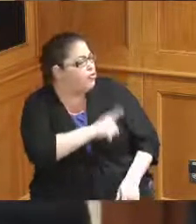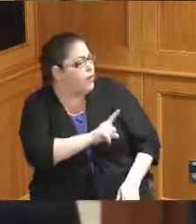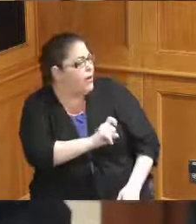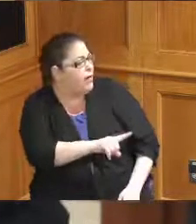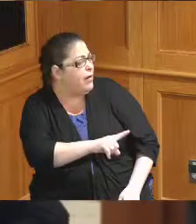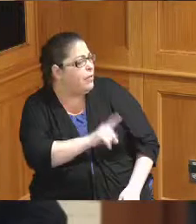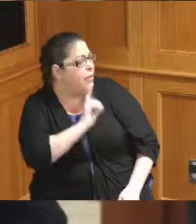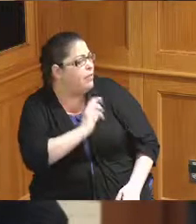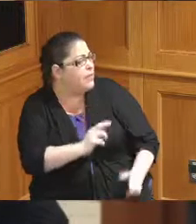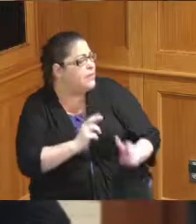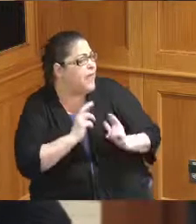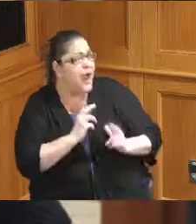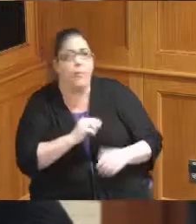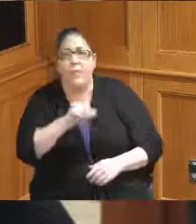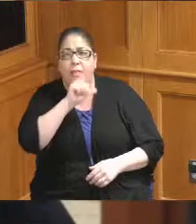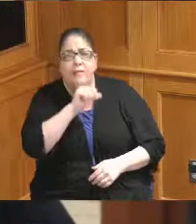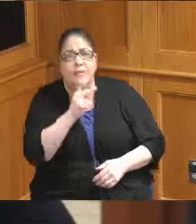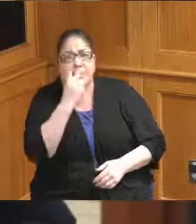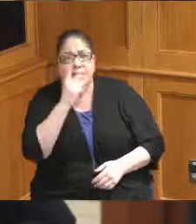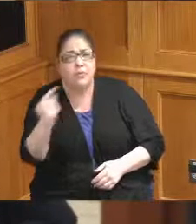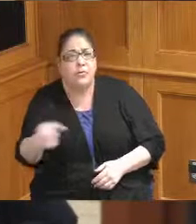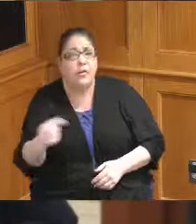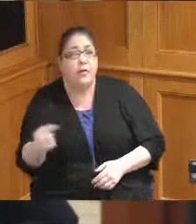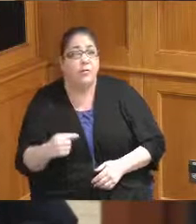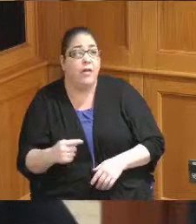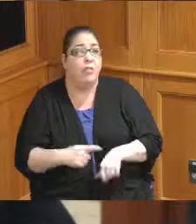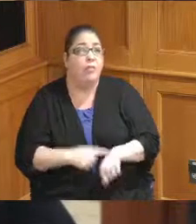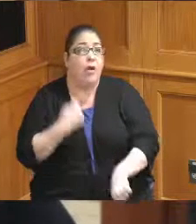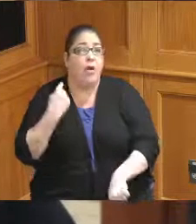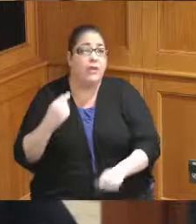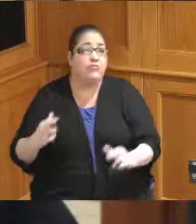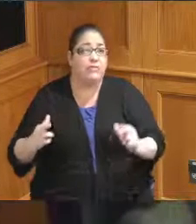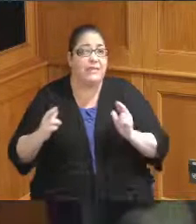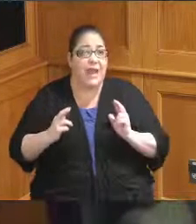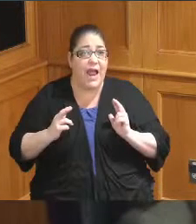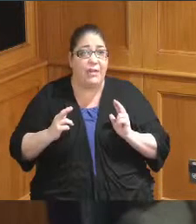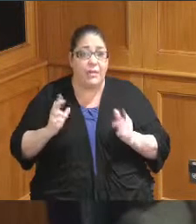we love seeing you but this is the longest retirement I've ever seen in my life but